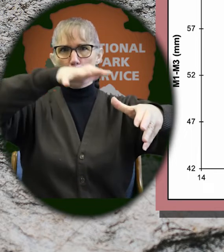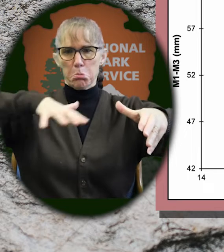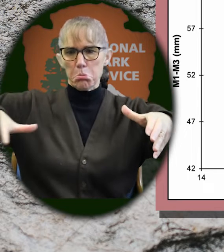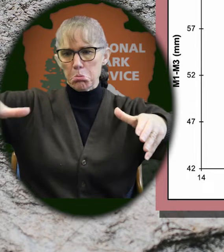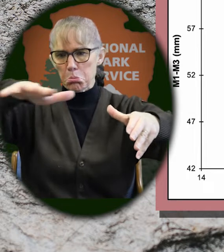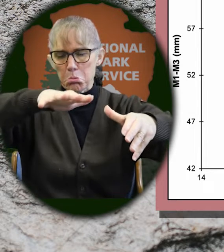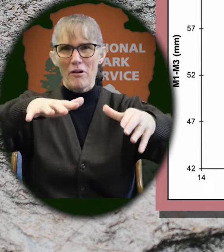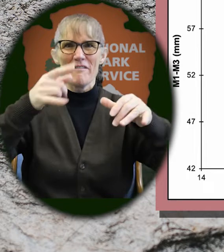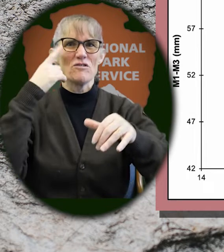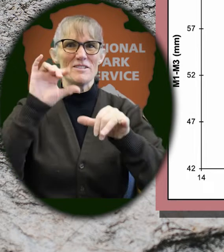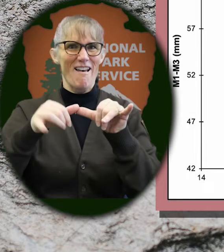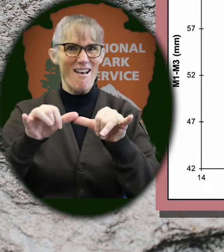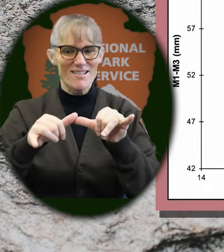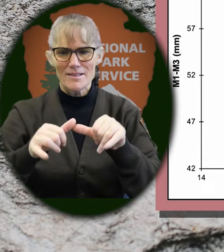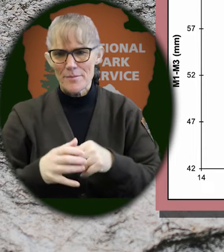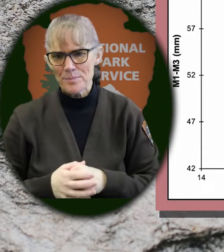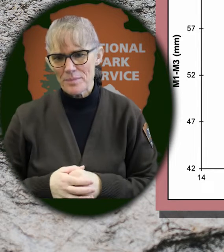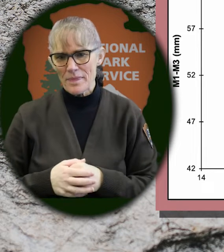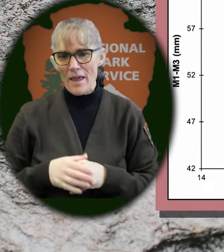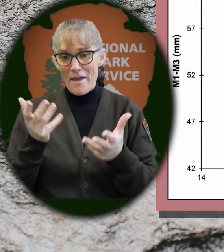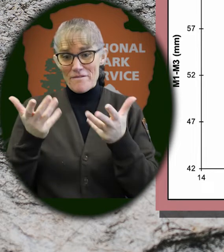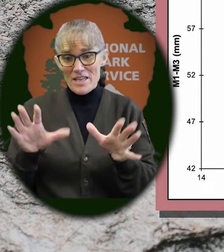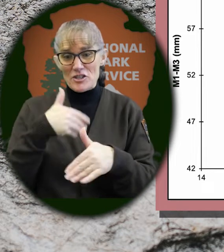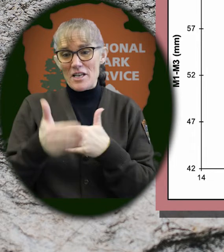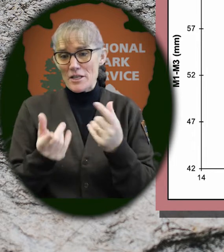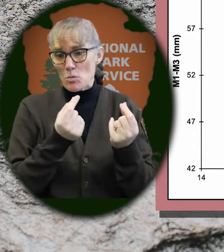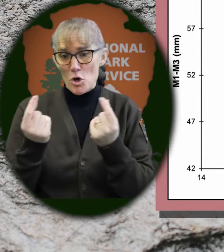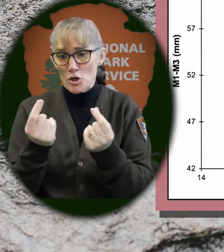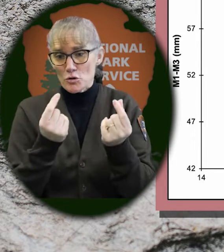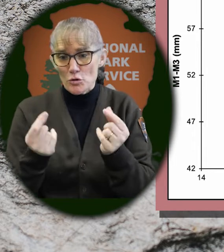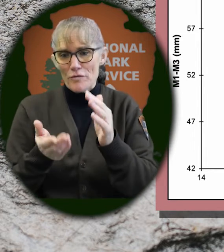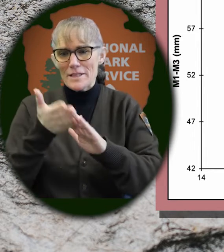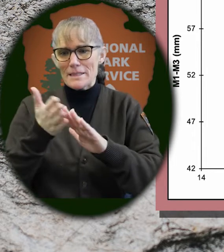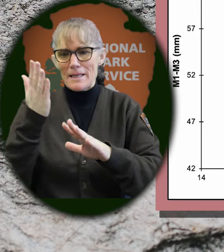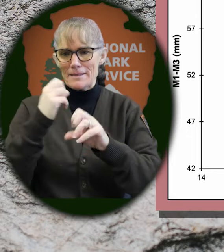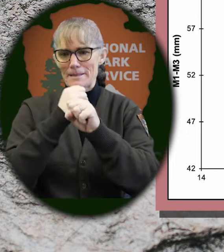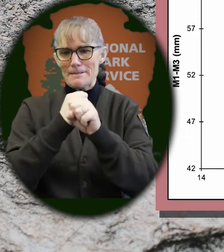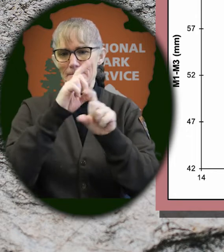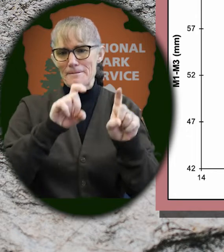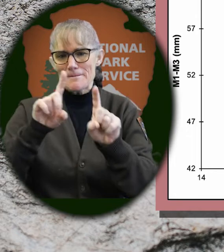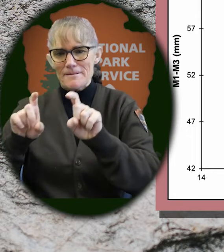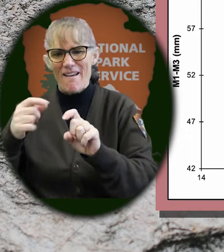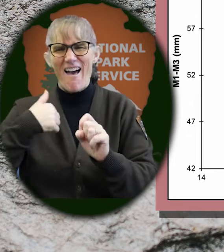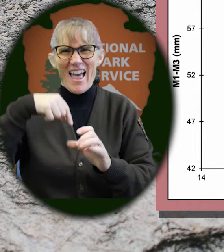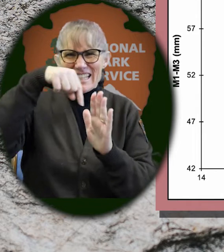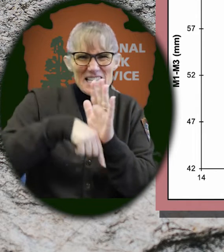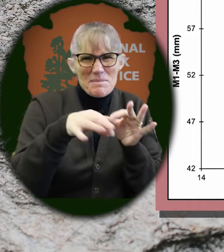Um. And then we can run statistical tests on it, that I won't go too deeply into, um but the idea is